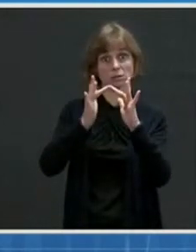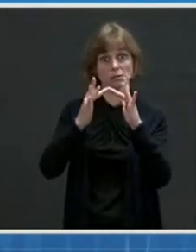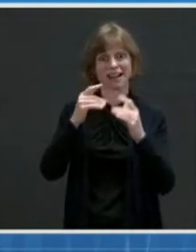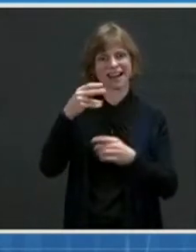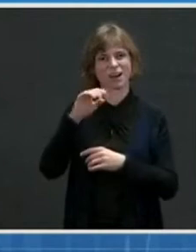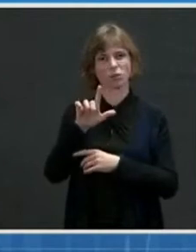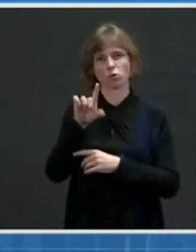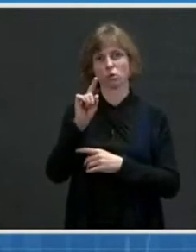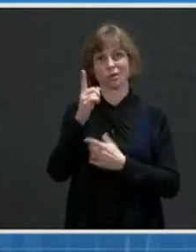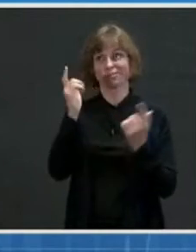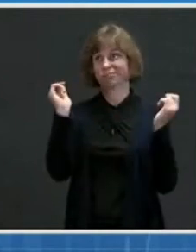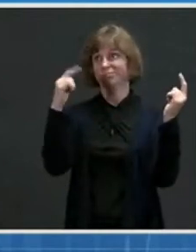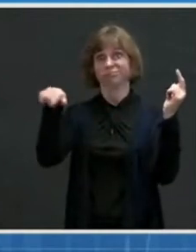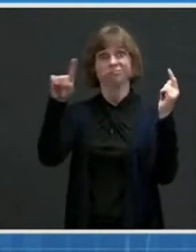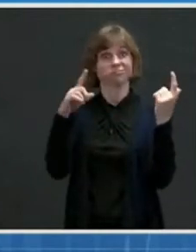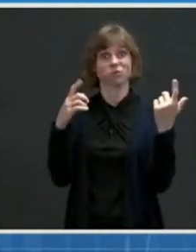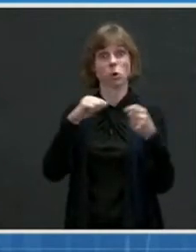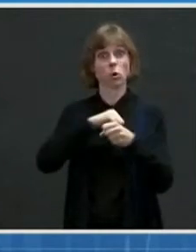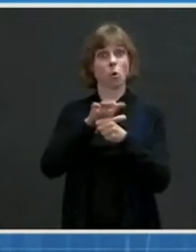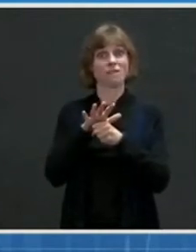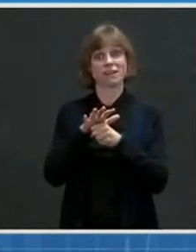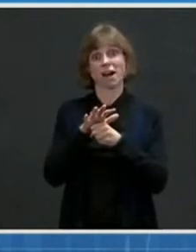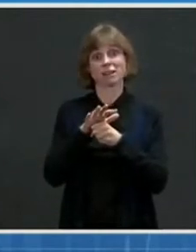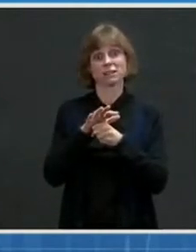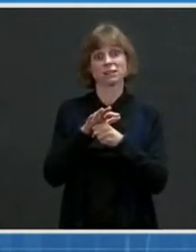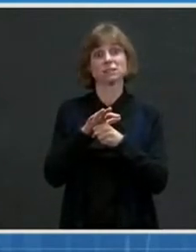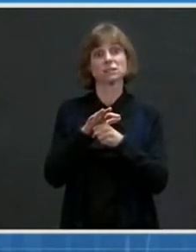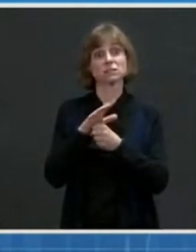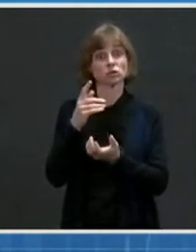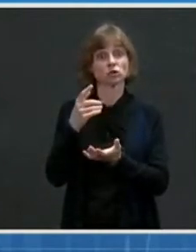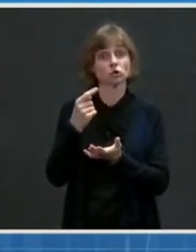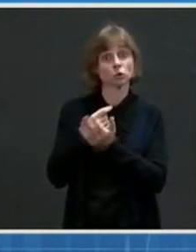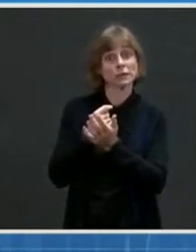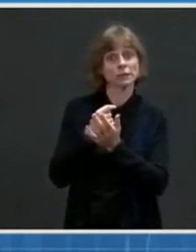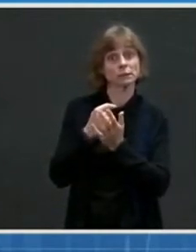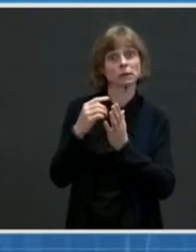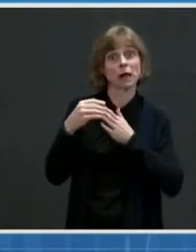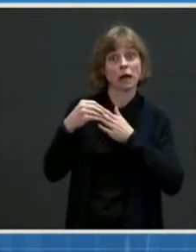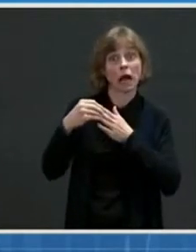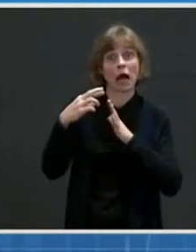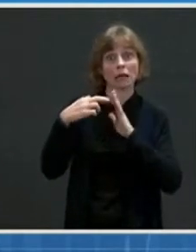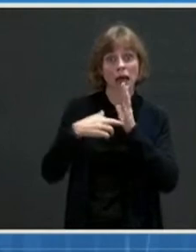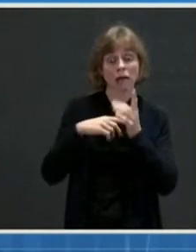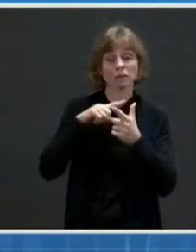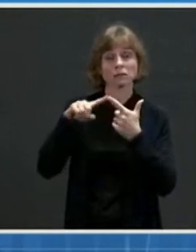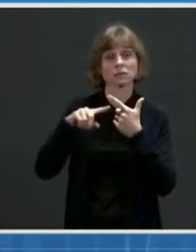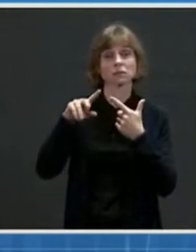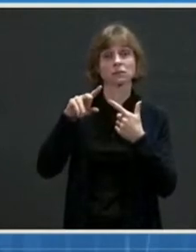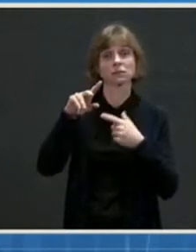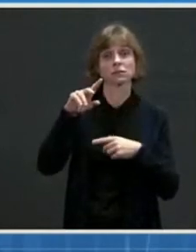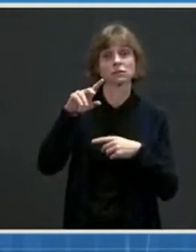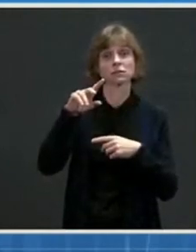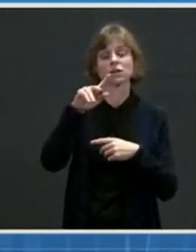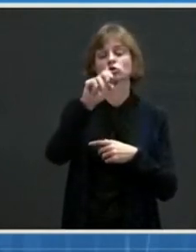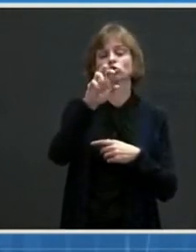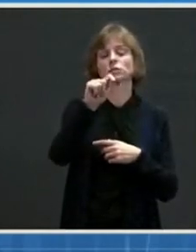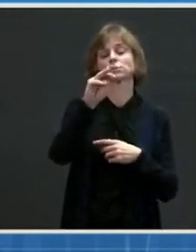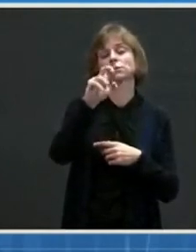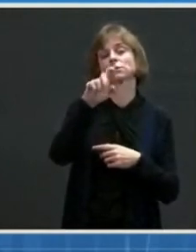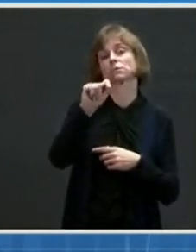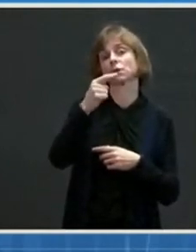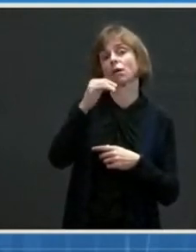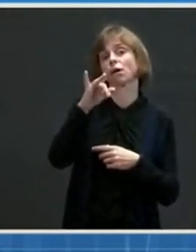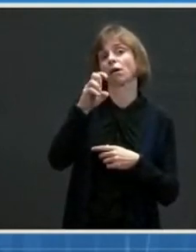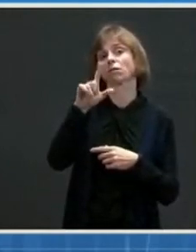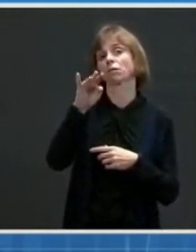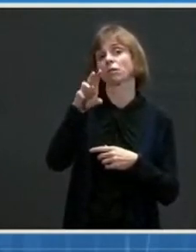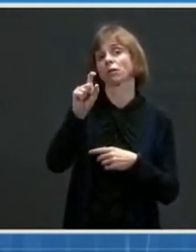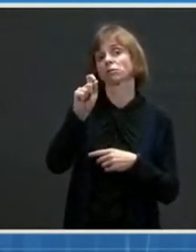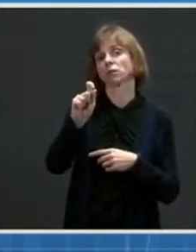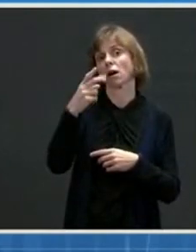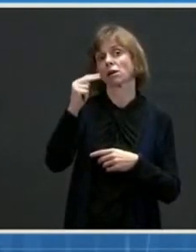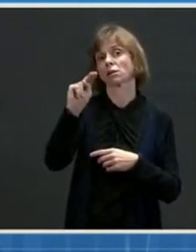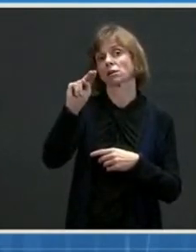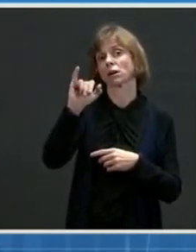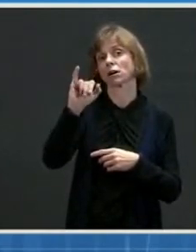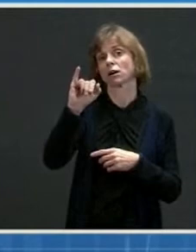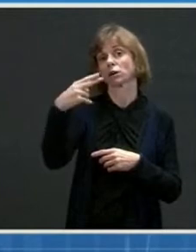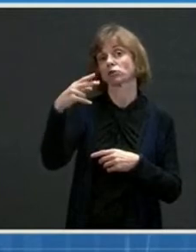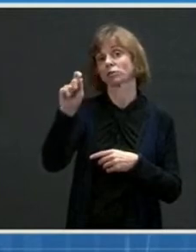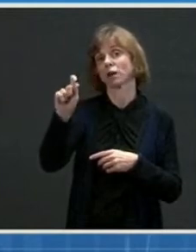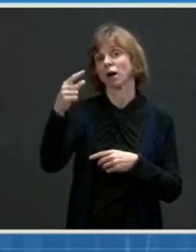WAS PUT ONLINE IN APRIL OF